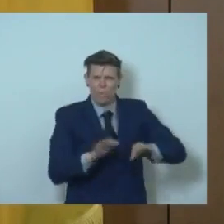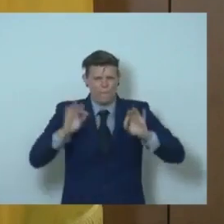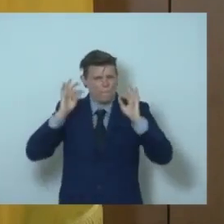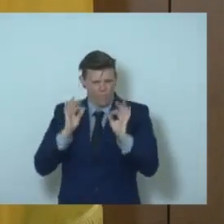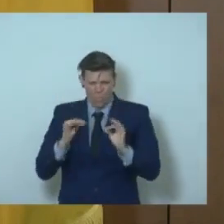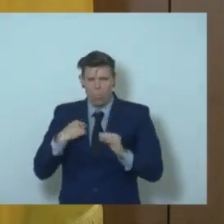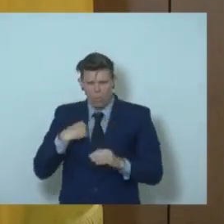EXACTLY RIGHT.